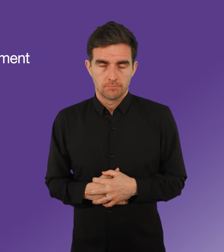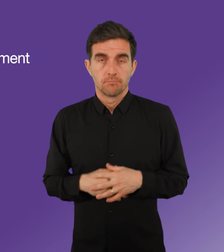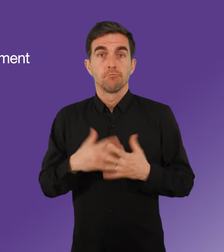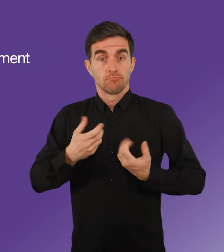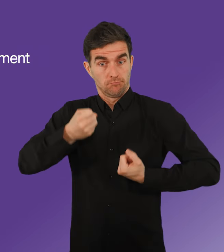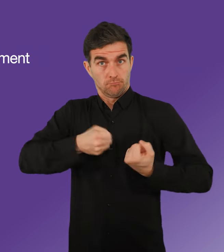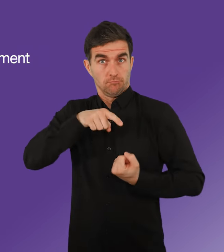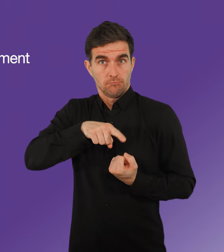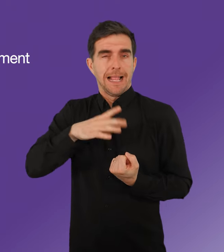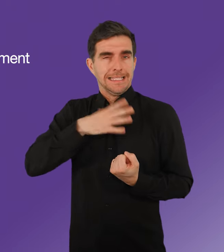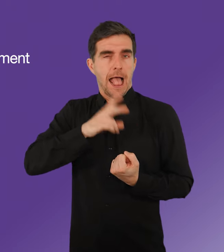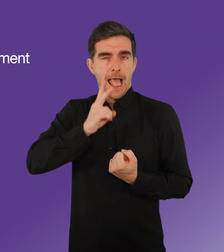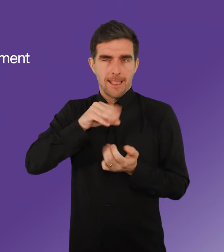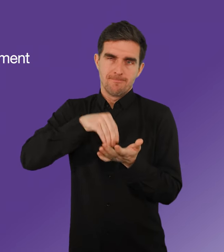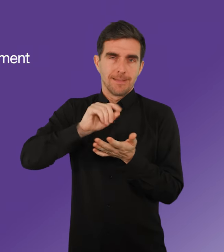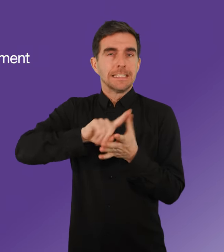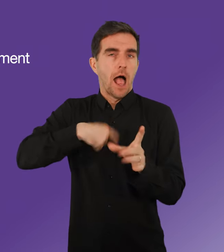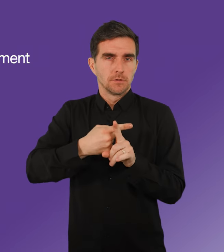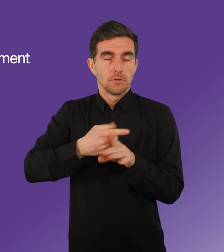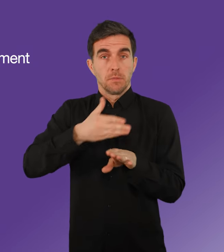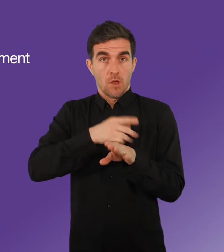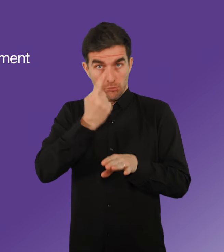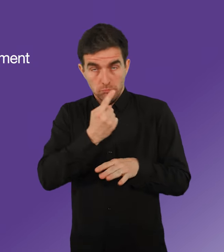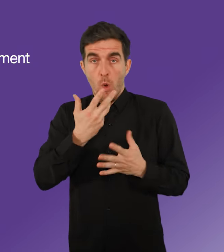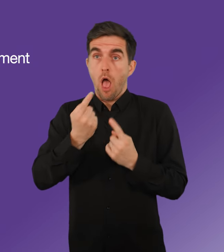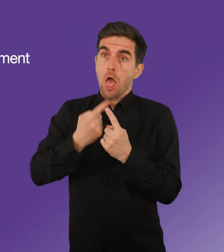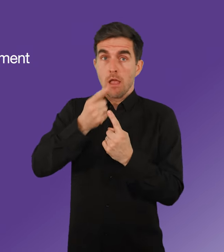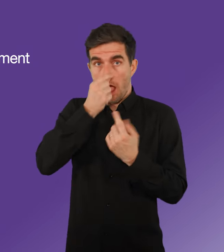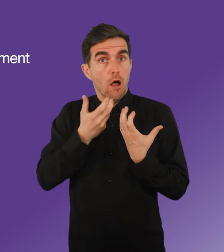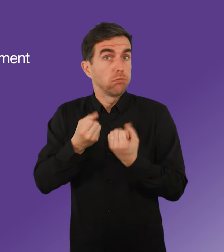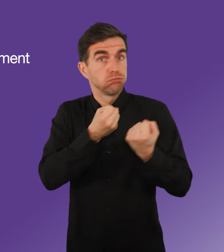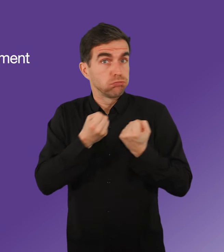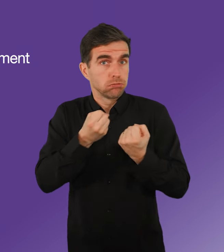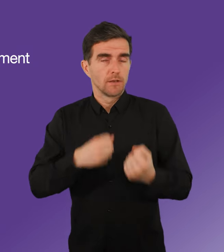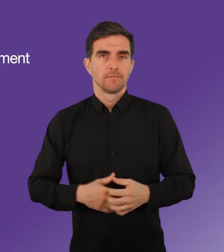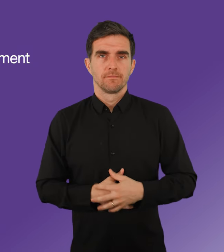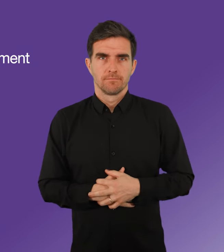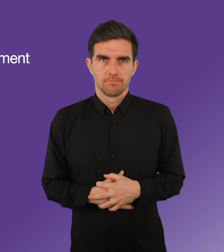The vehicle will need to be taxed again before you or someone else drives it.